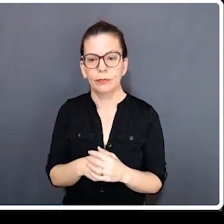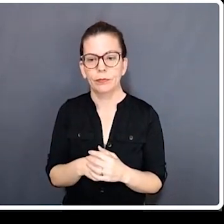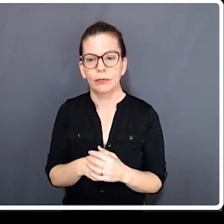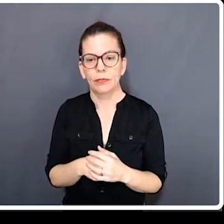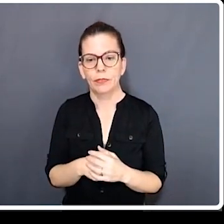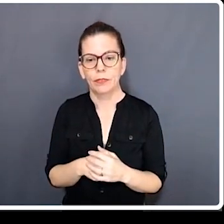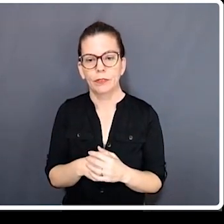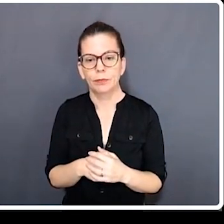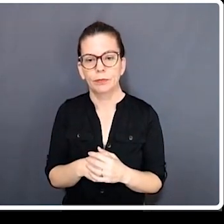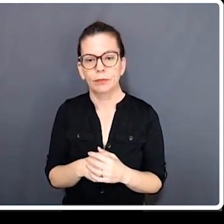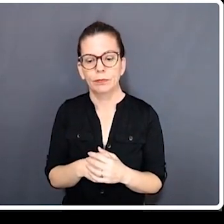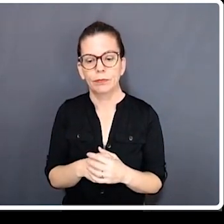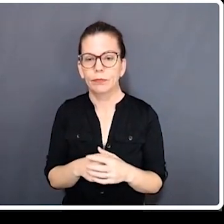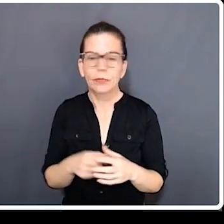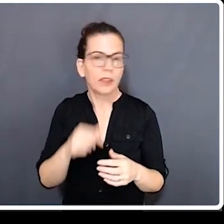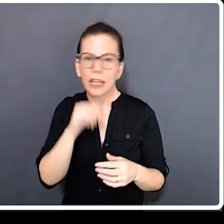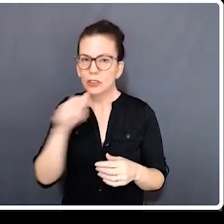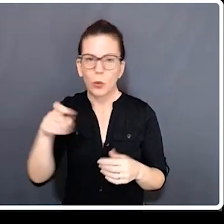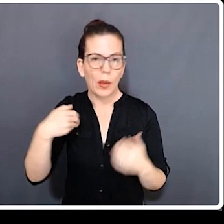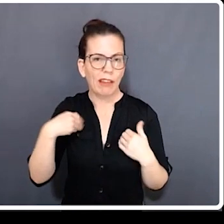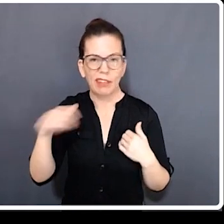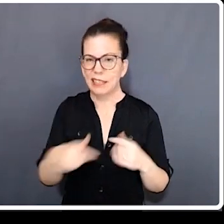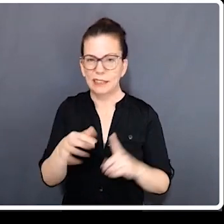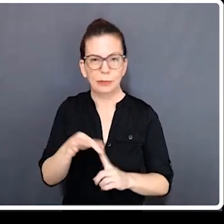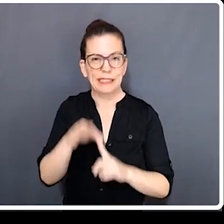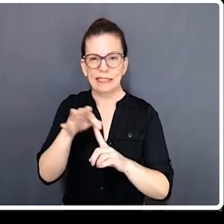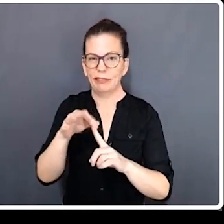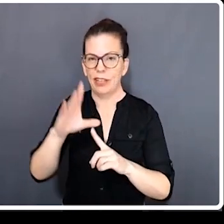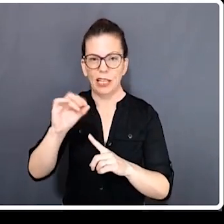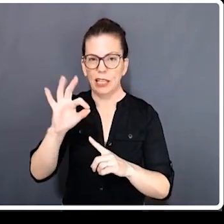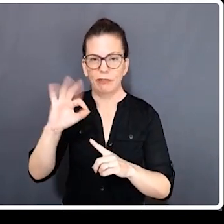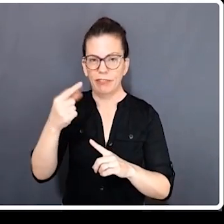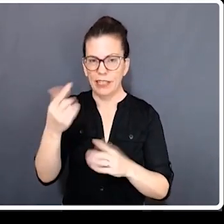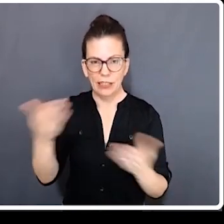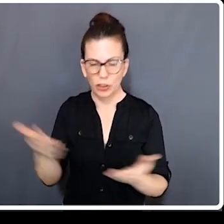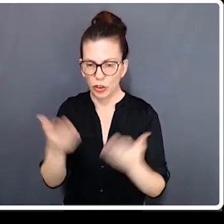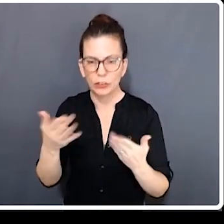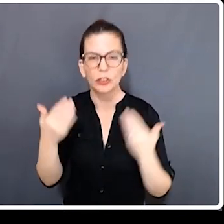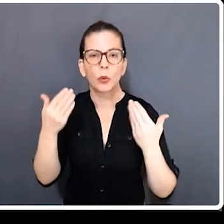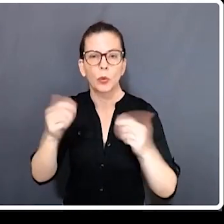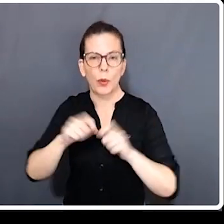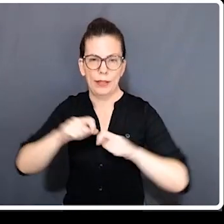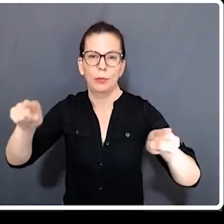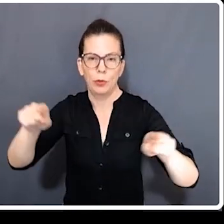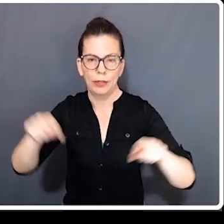And then I don't have any specific configurations here. So I'm just gonna hit deploy.